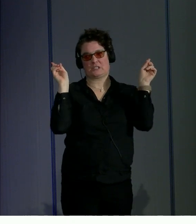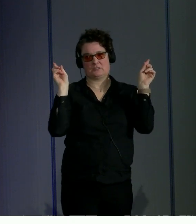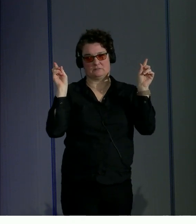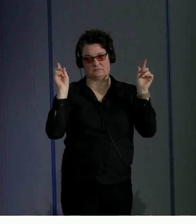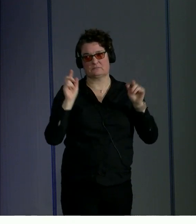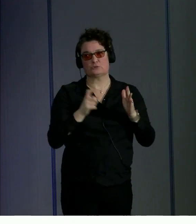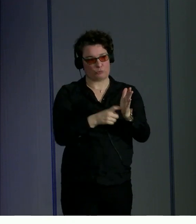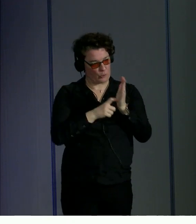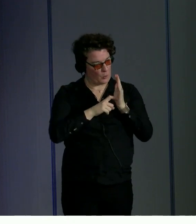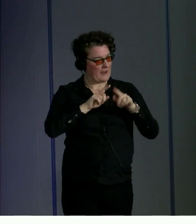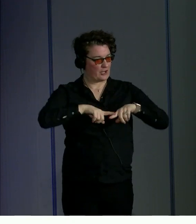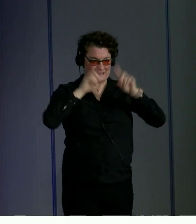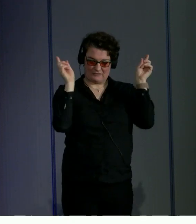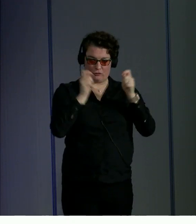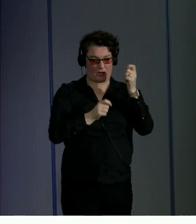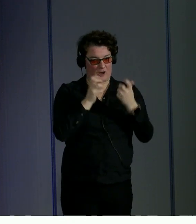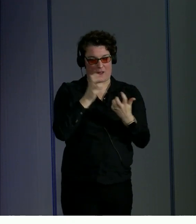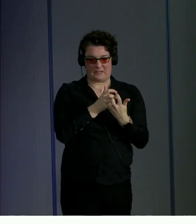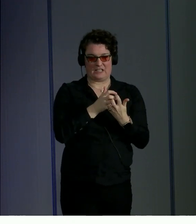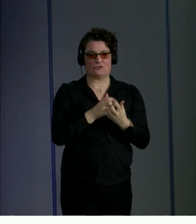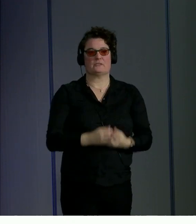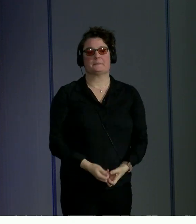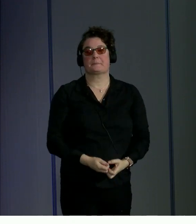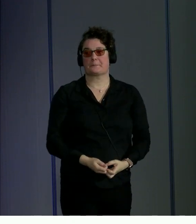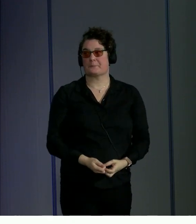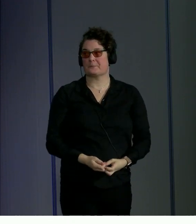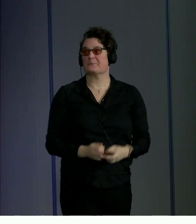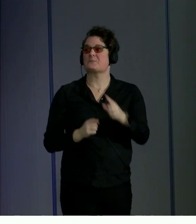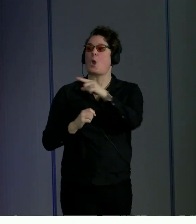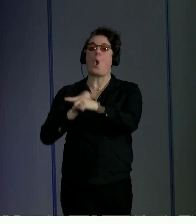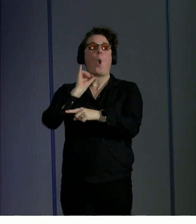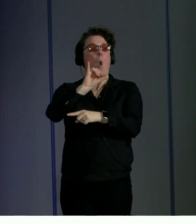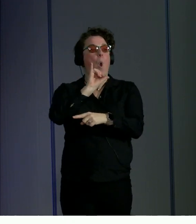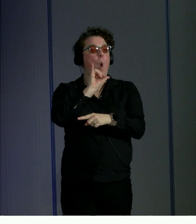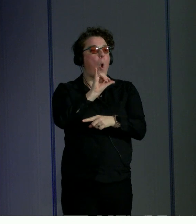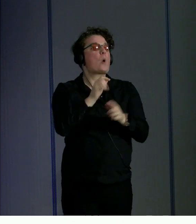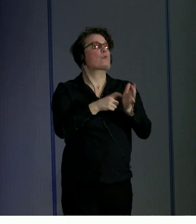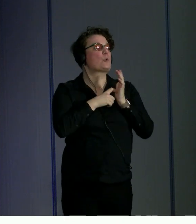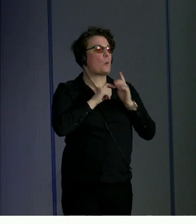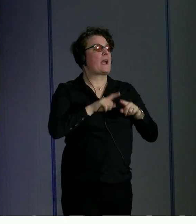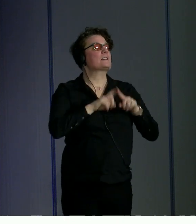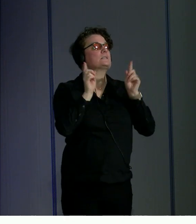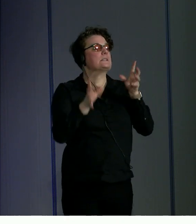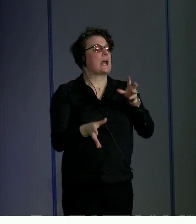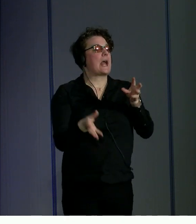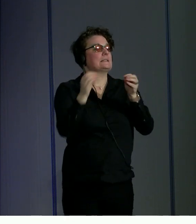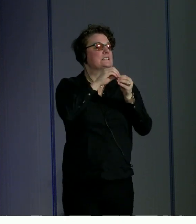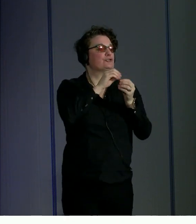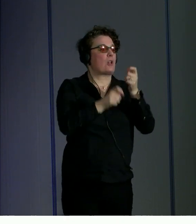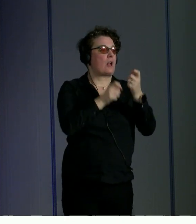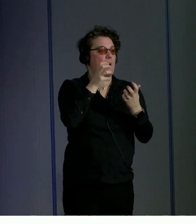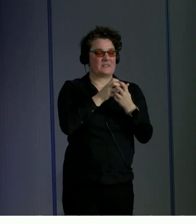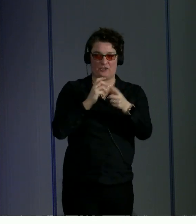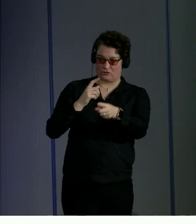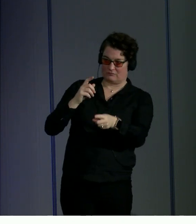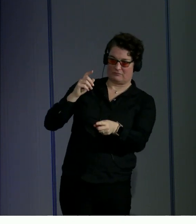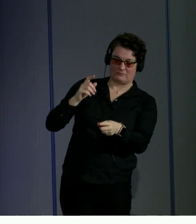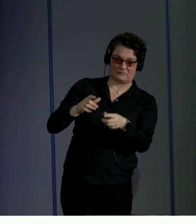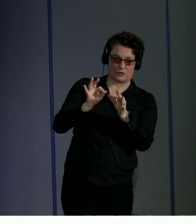requires new accommodations. >> CATHERINE SCHMITT WHITAKER: That requires additional accommodation. >> Of their own classification